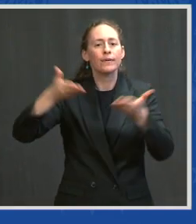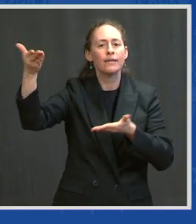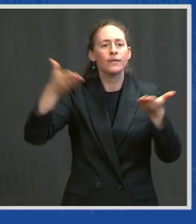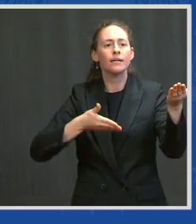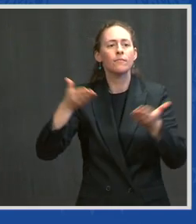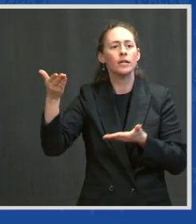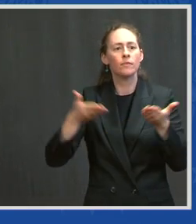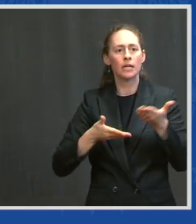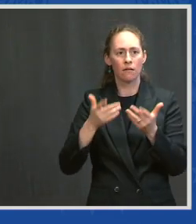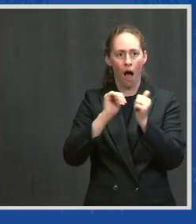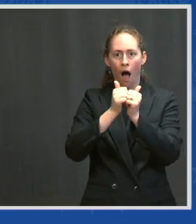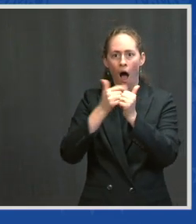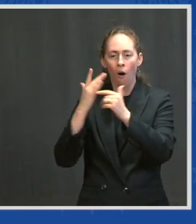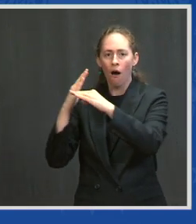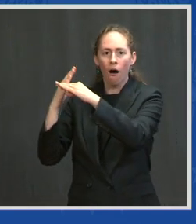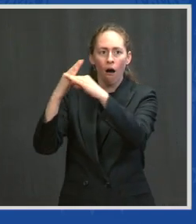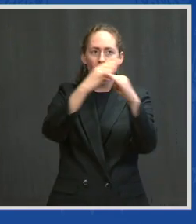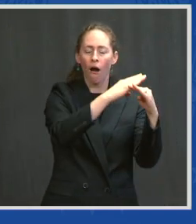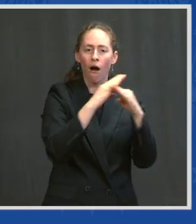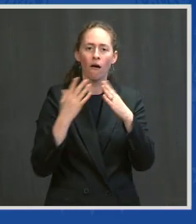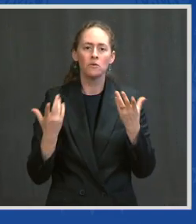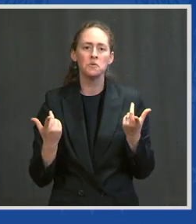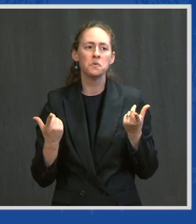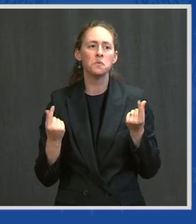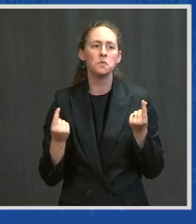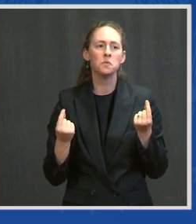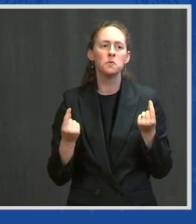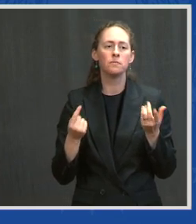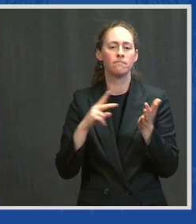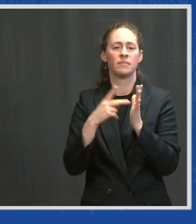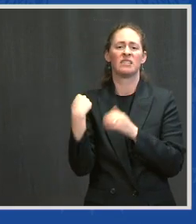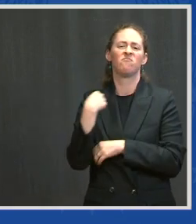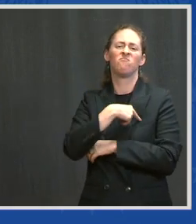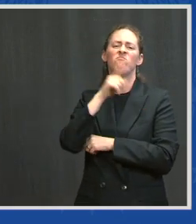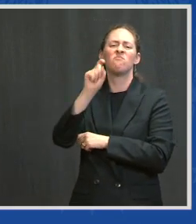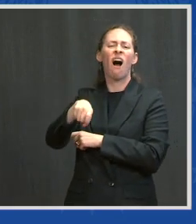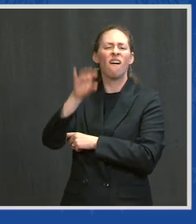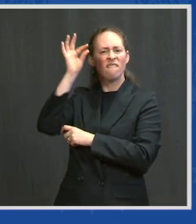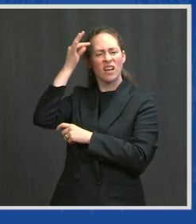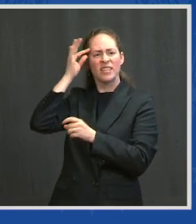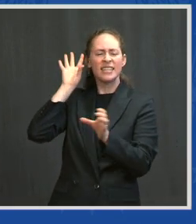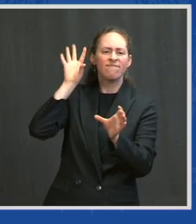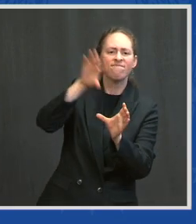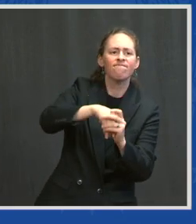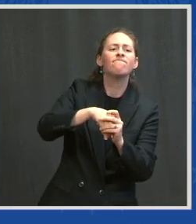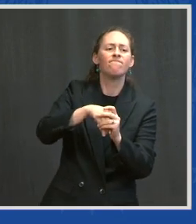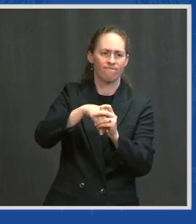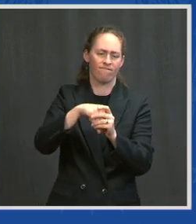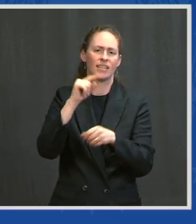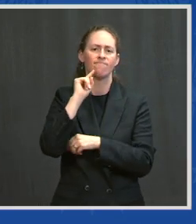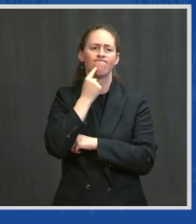the Justice Department is creating five new strike forces to crack down on illegal gun trafficking in the corridors